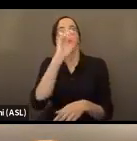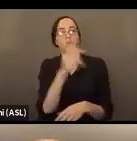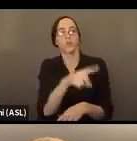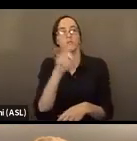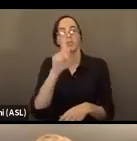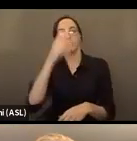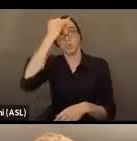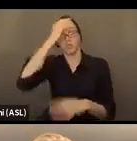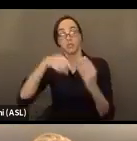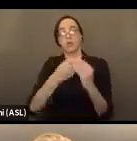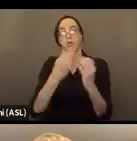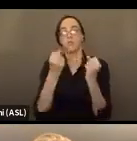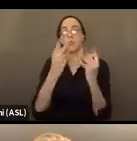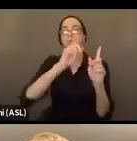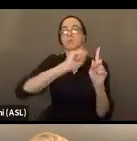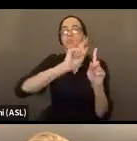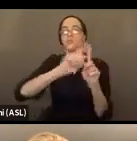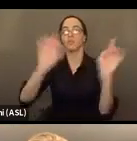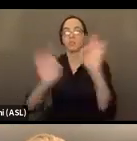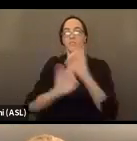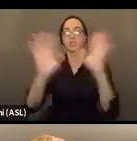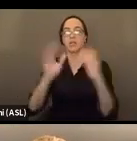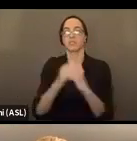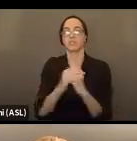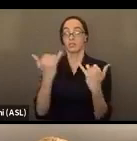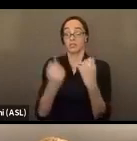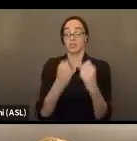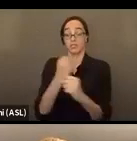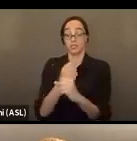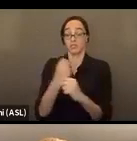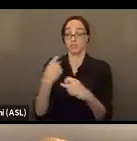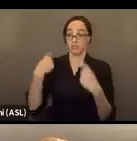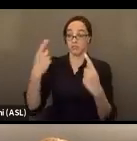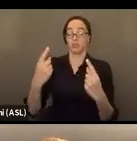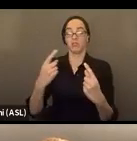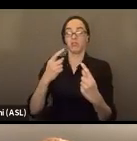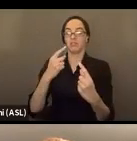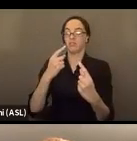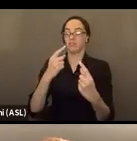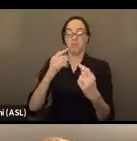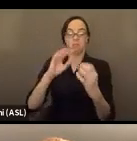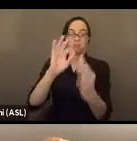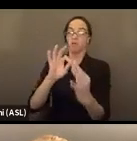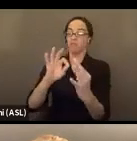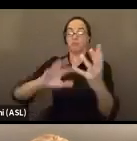and this year we had perhaps the perfect storm uh having to evacuate during during covid